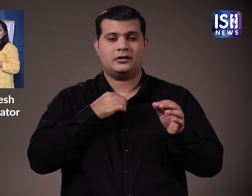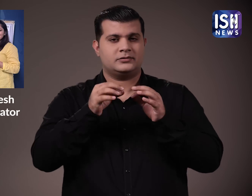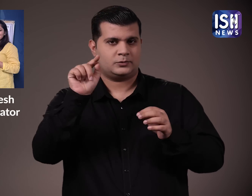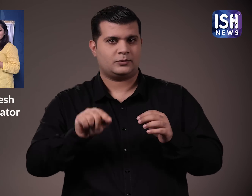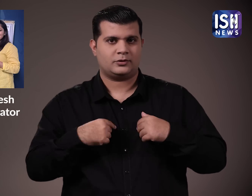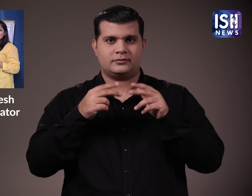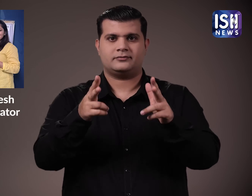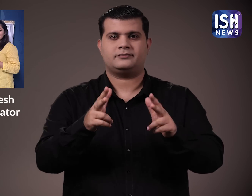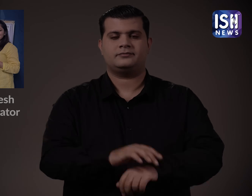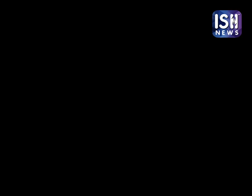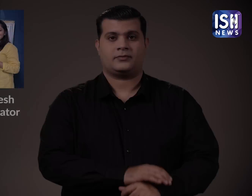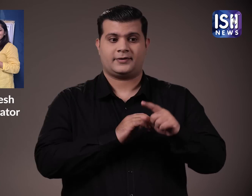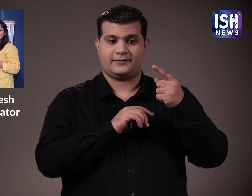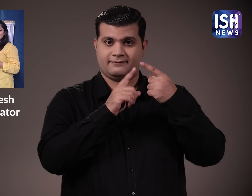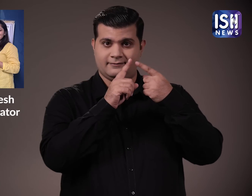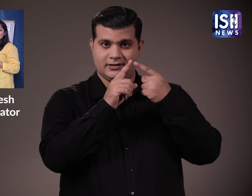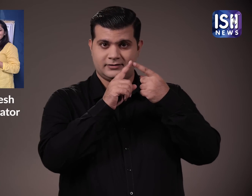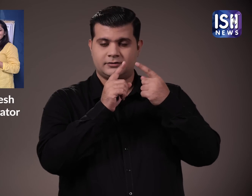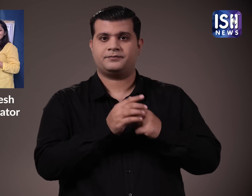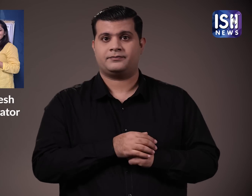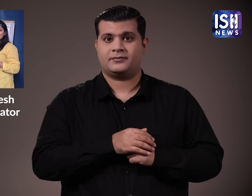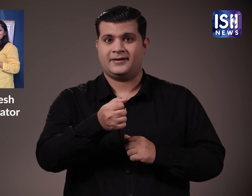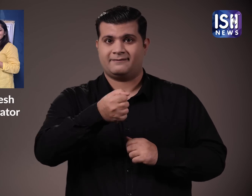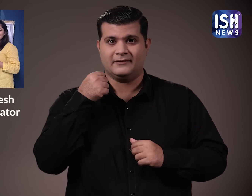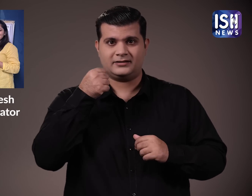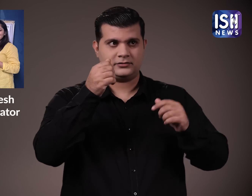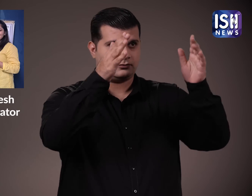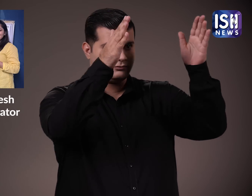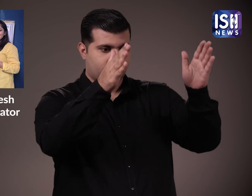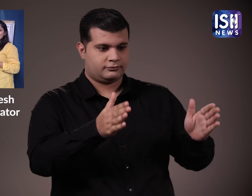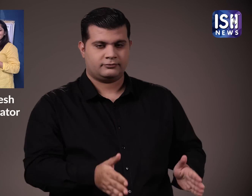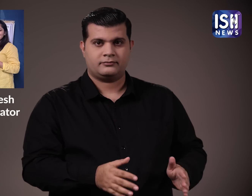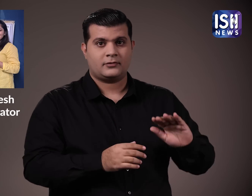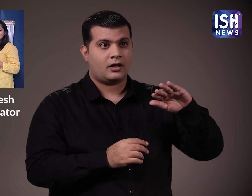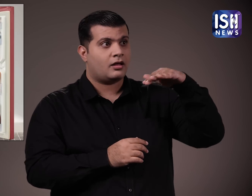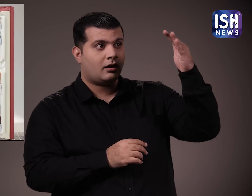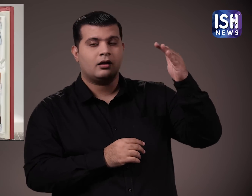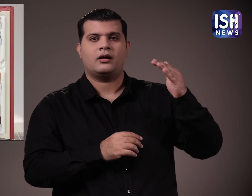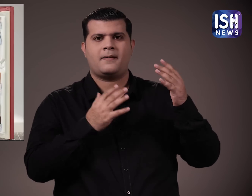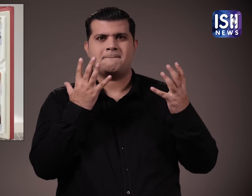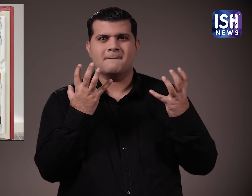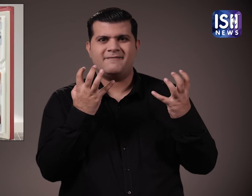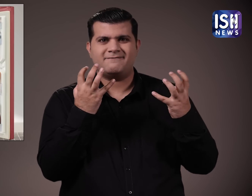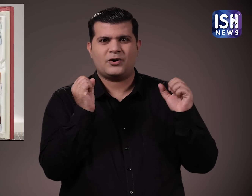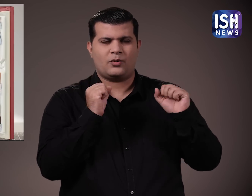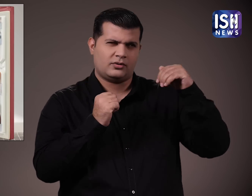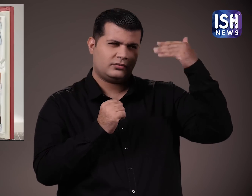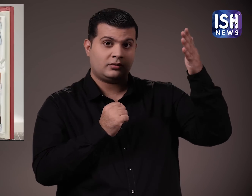Let me give you some tips. 1. You all know that in a refrigerator, the topmost part is the freezer section